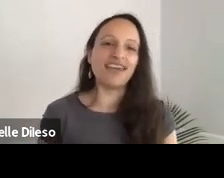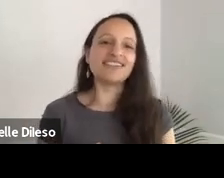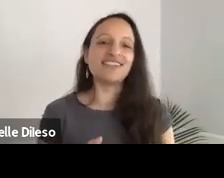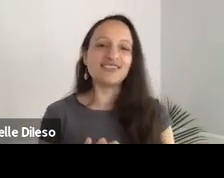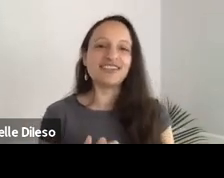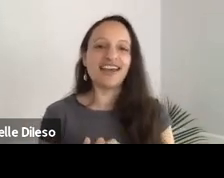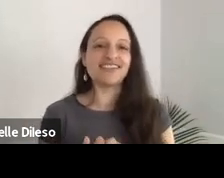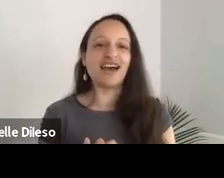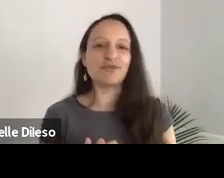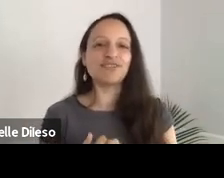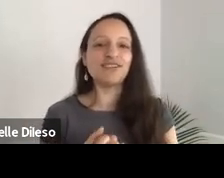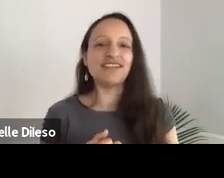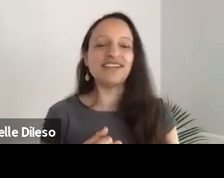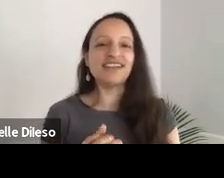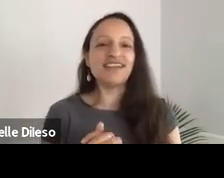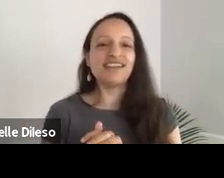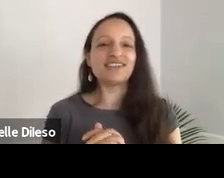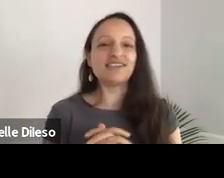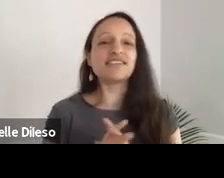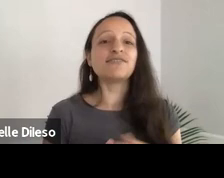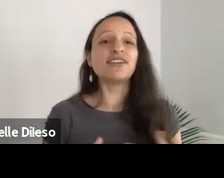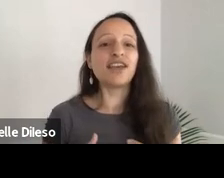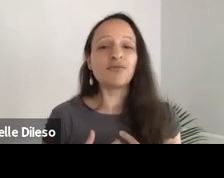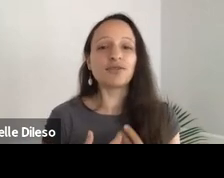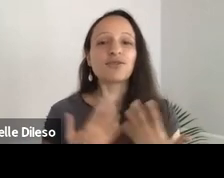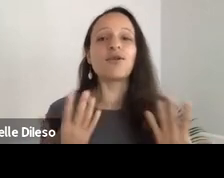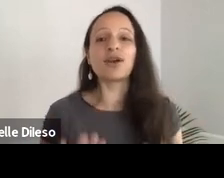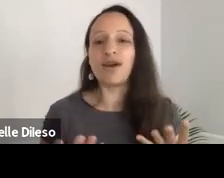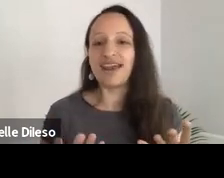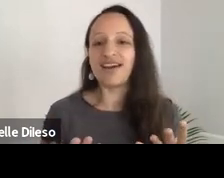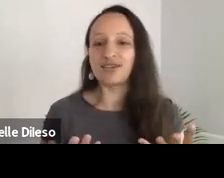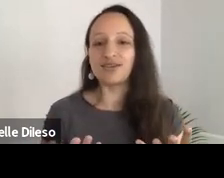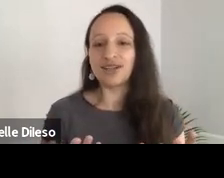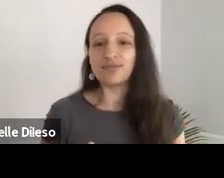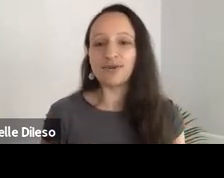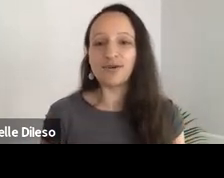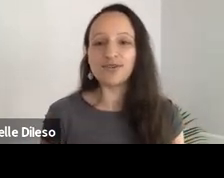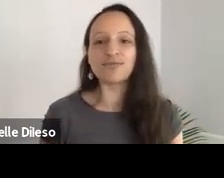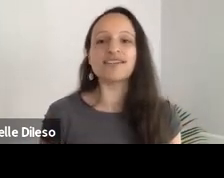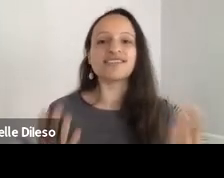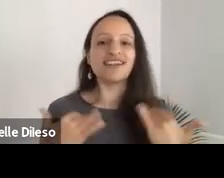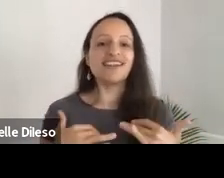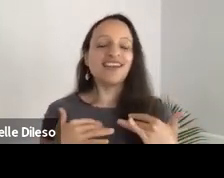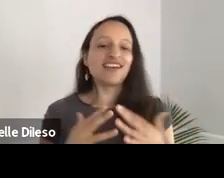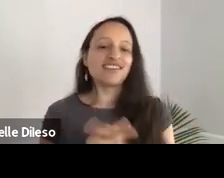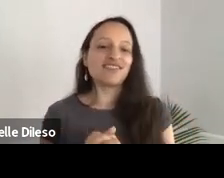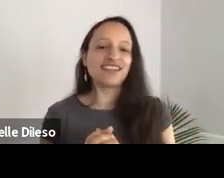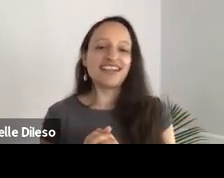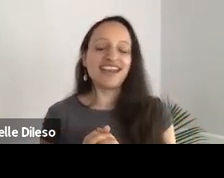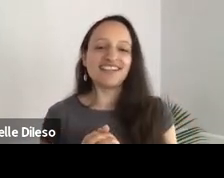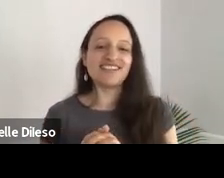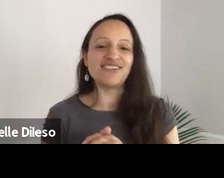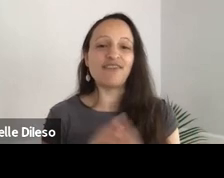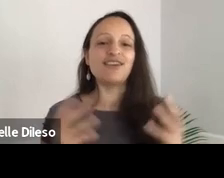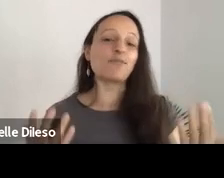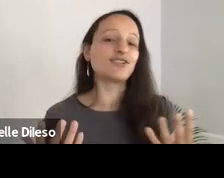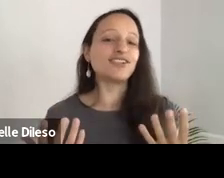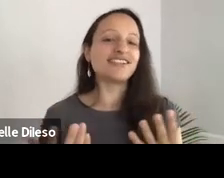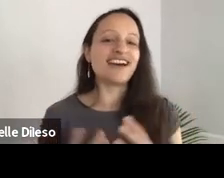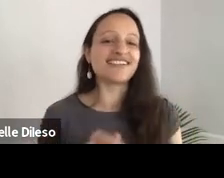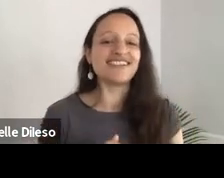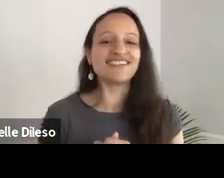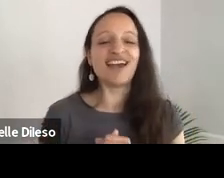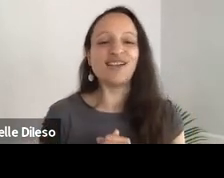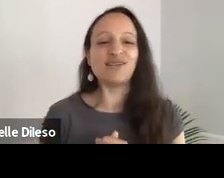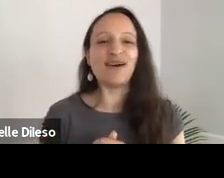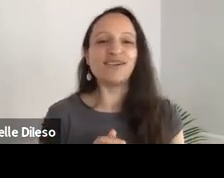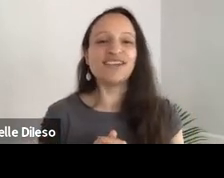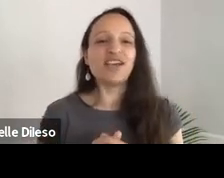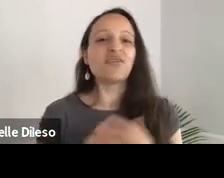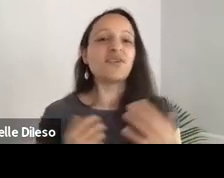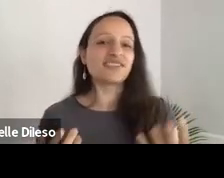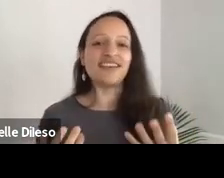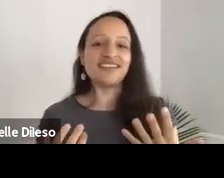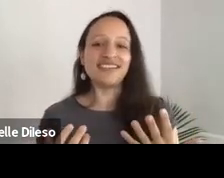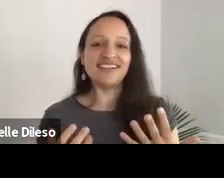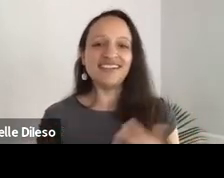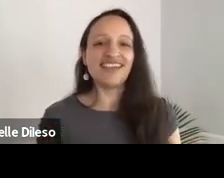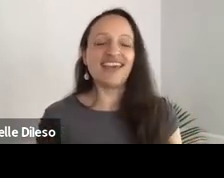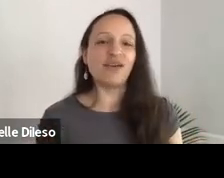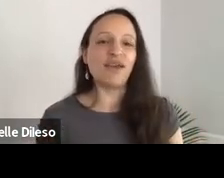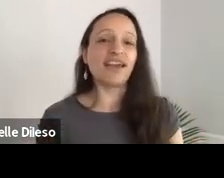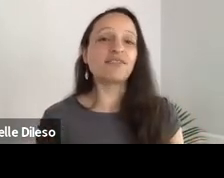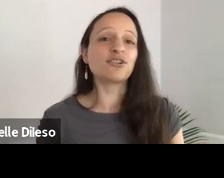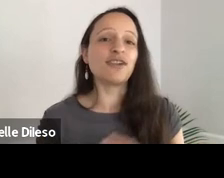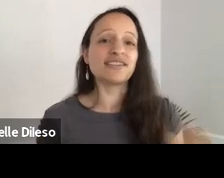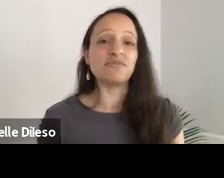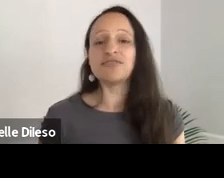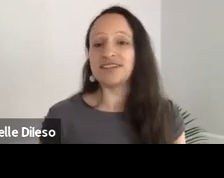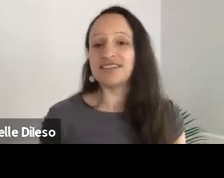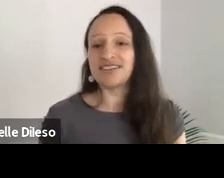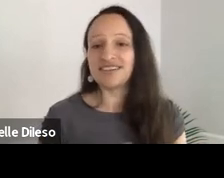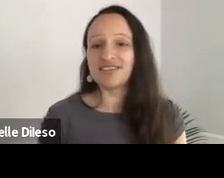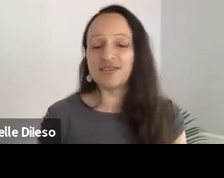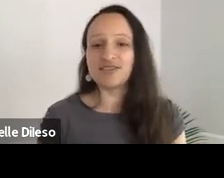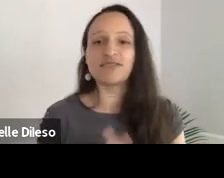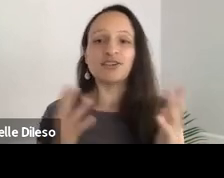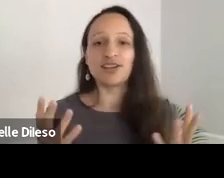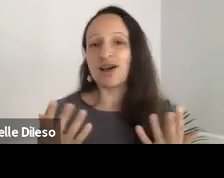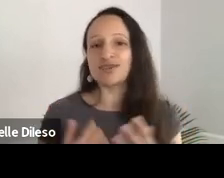but we like to use it as an opportunity, so it doesn't feel like we're throwing away our learning vocals, but instead, really getting to have the opportunity to talk to this child about their skeleton and kind of create some different, different learning